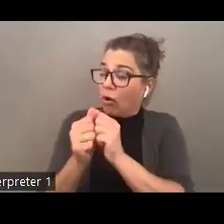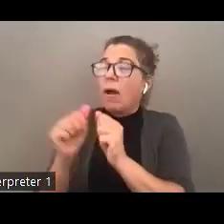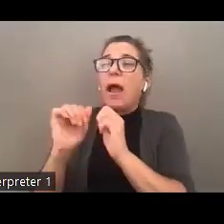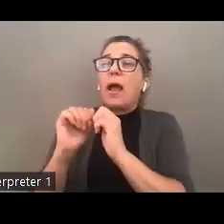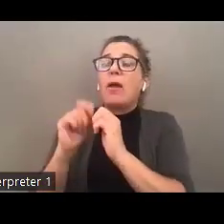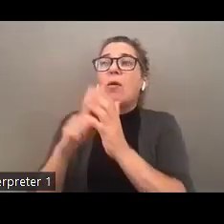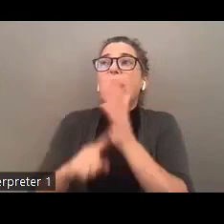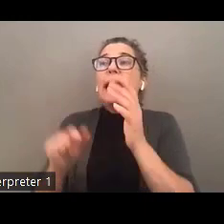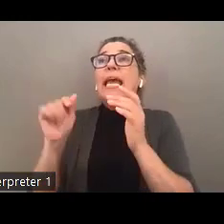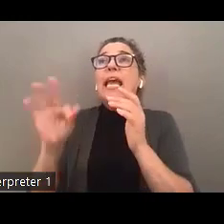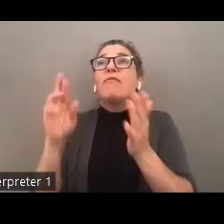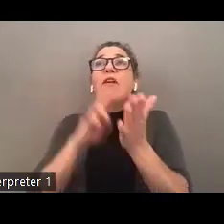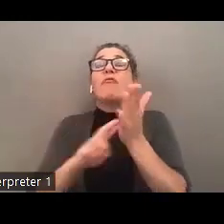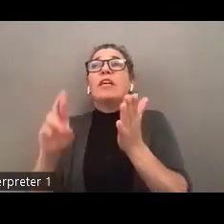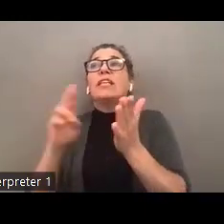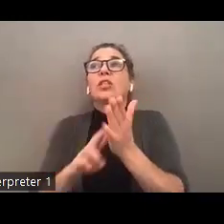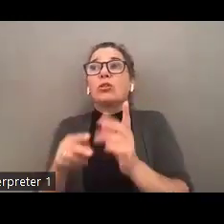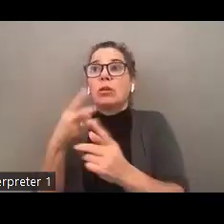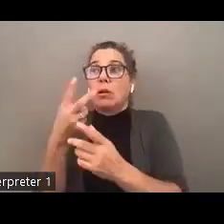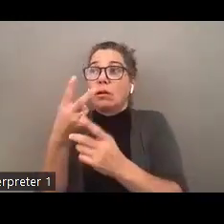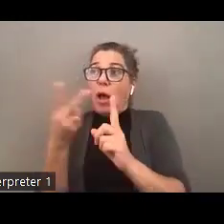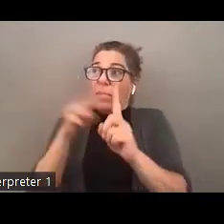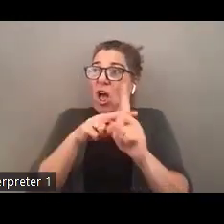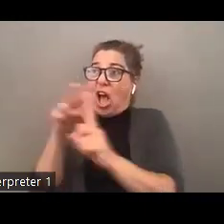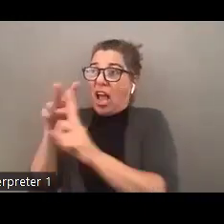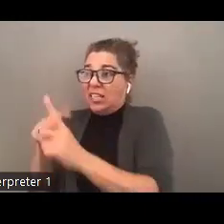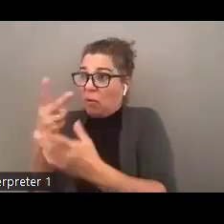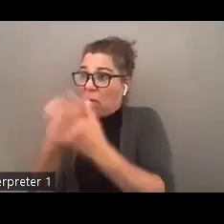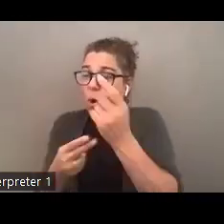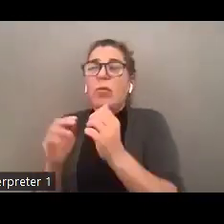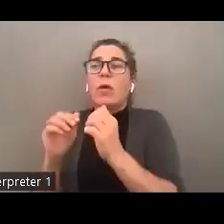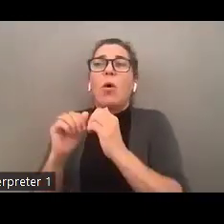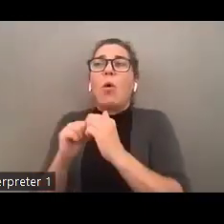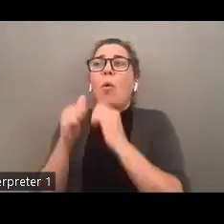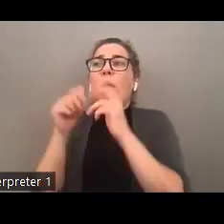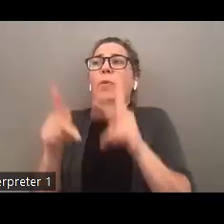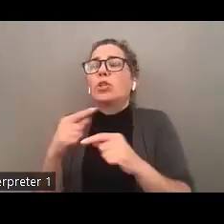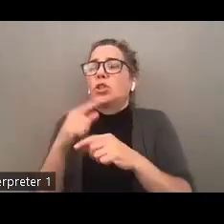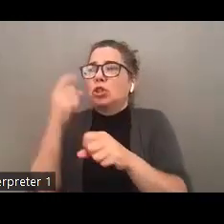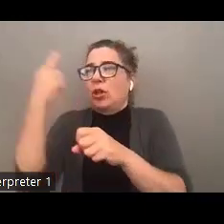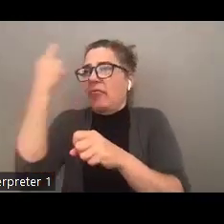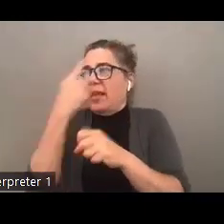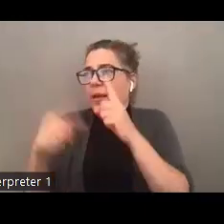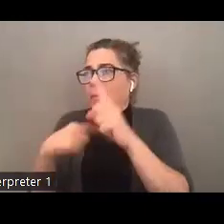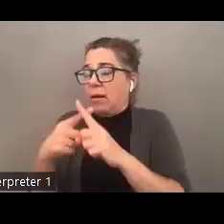if their research is subject to both policies? Julia Slutsman: Sure. NIH recently published a guide notice